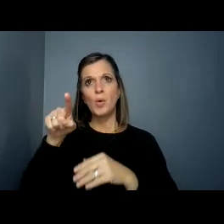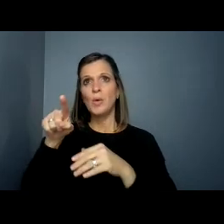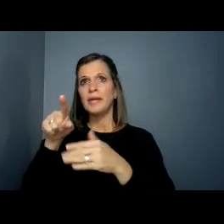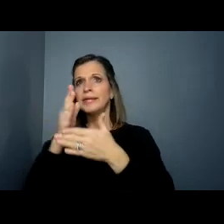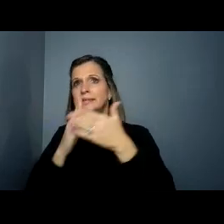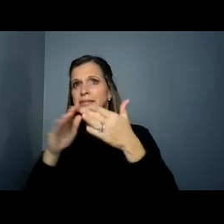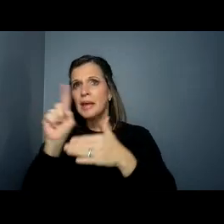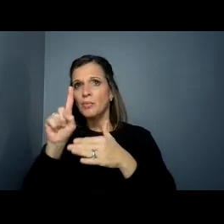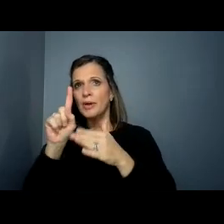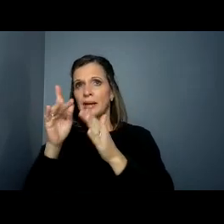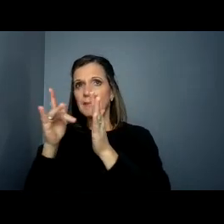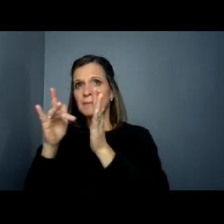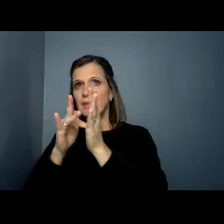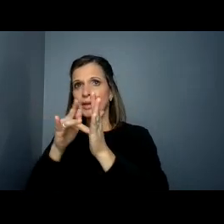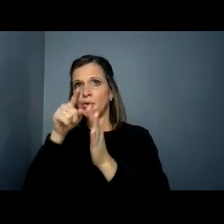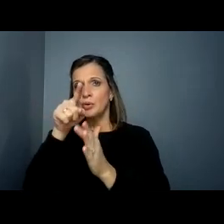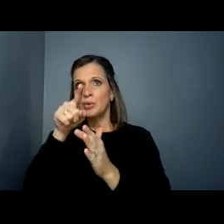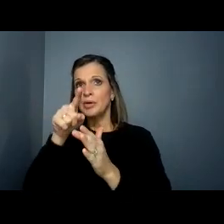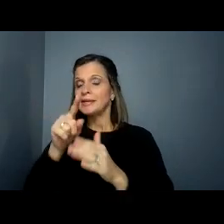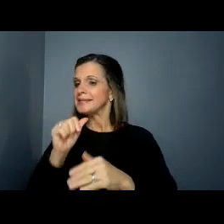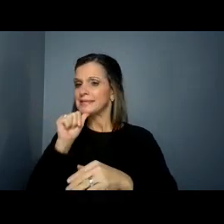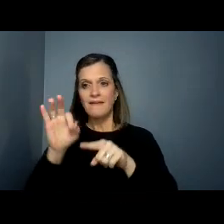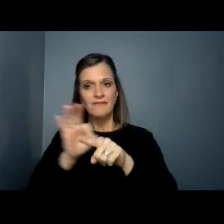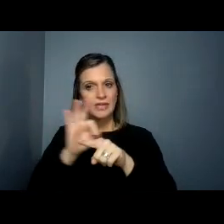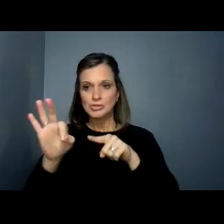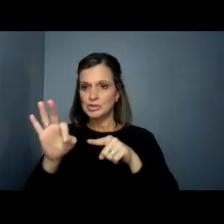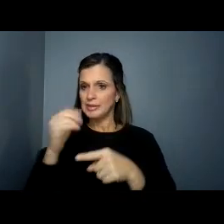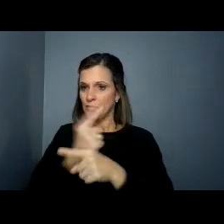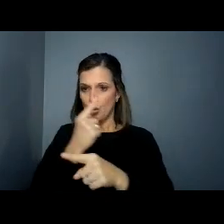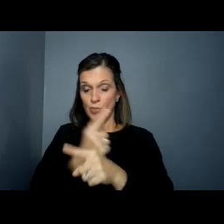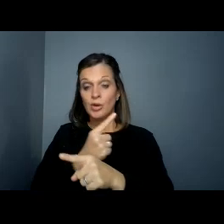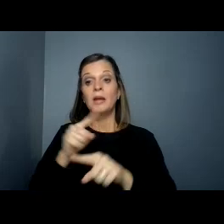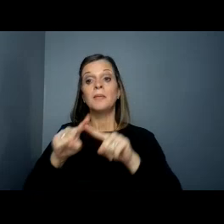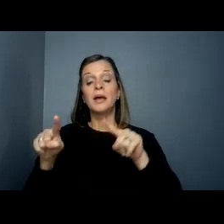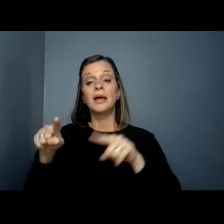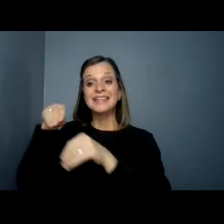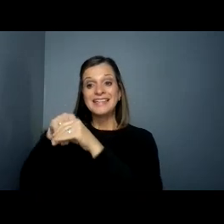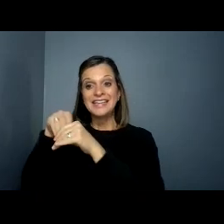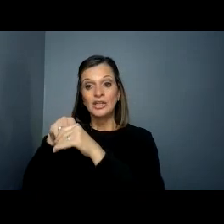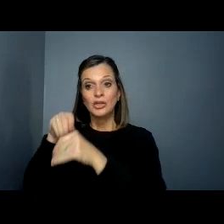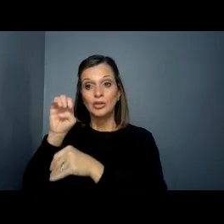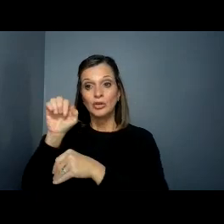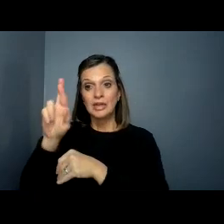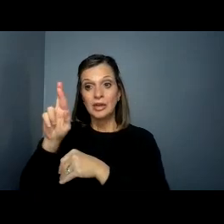This cochlear the inner ear is. That's normal.